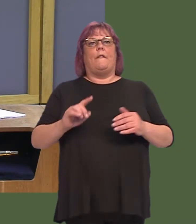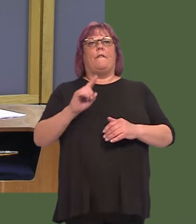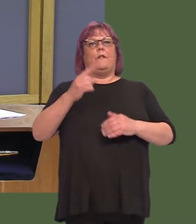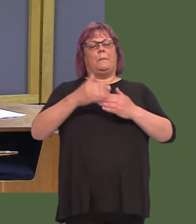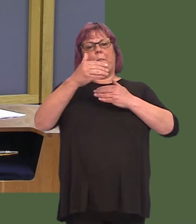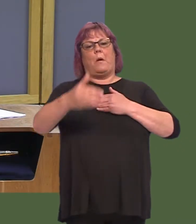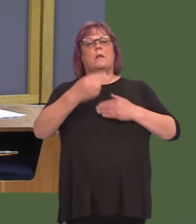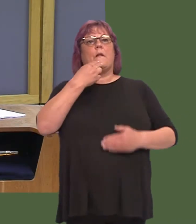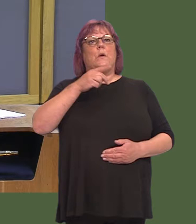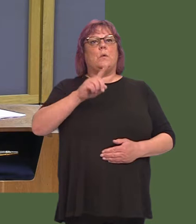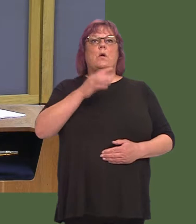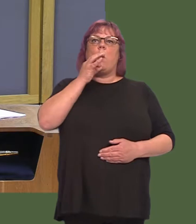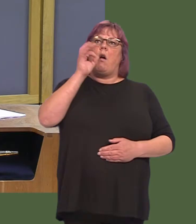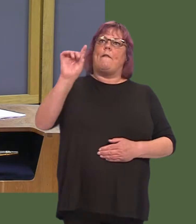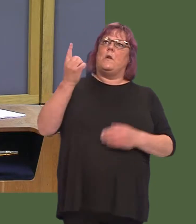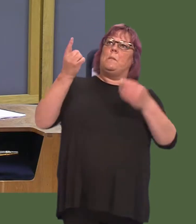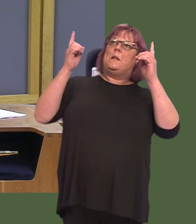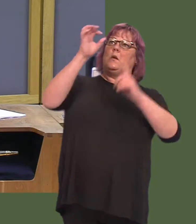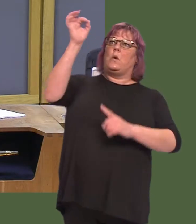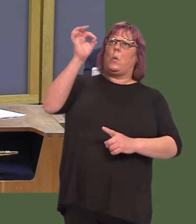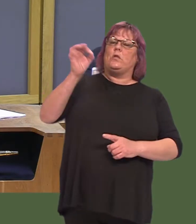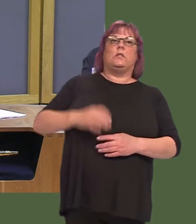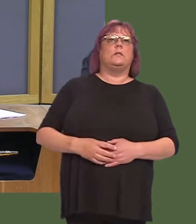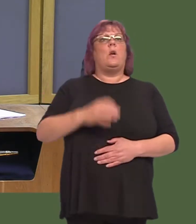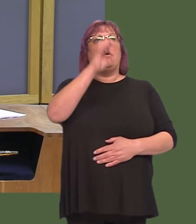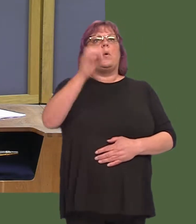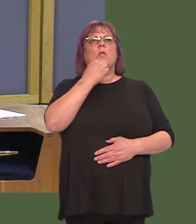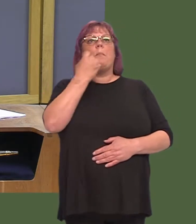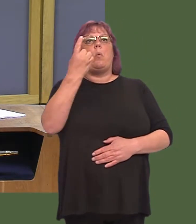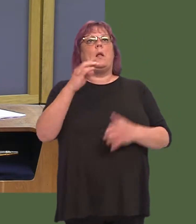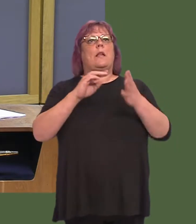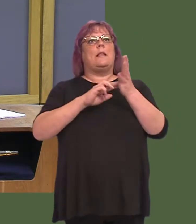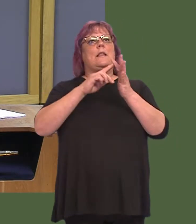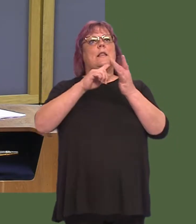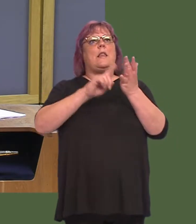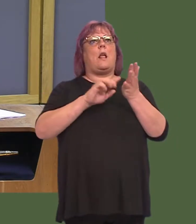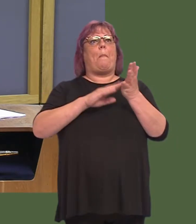our agenda this afternoon is questions to the First Minister, and the first question, Neil McEvoy.